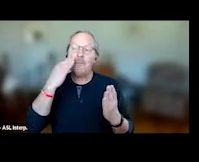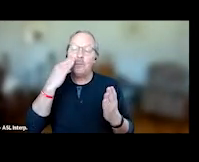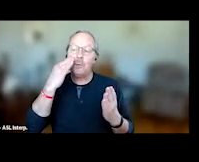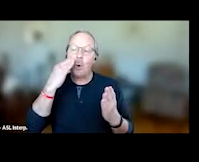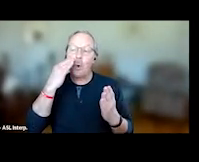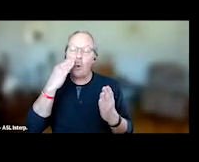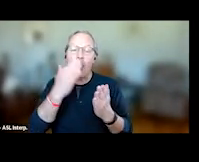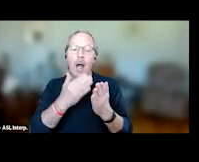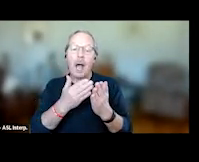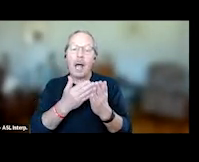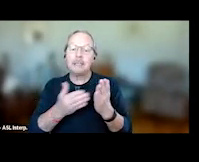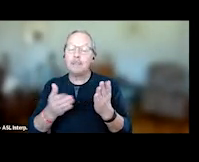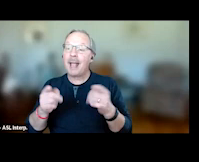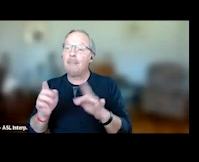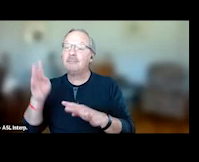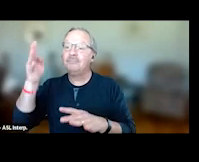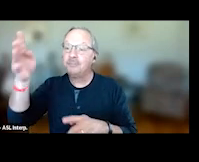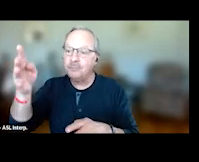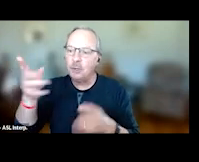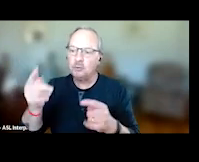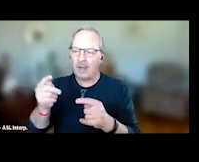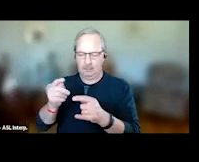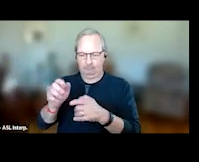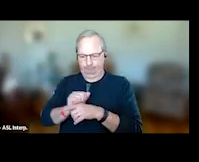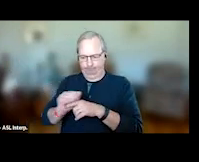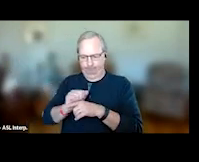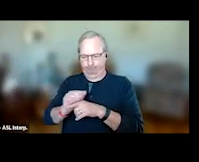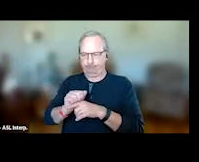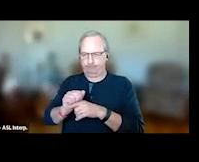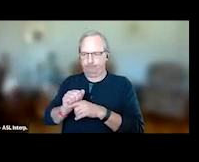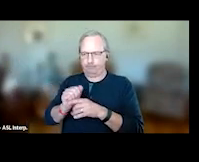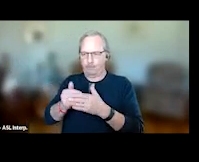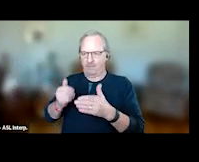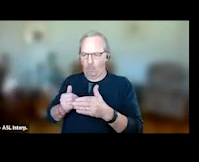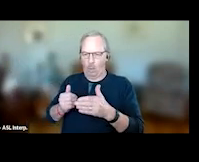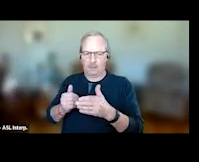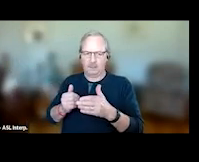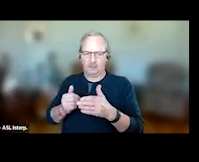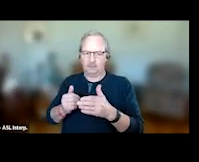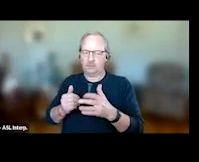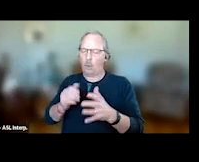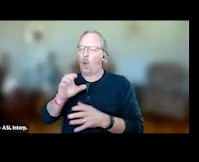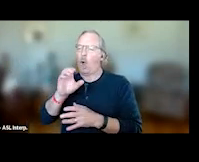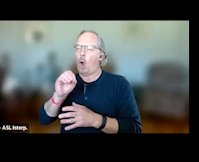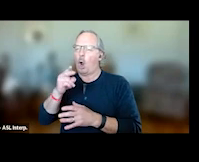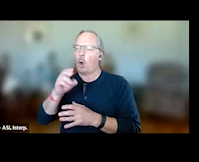be difficult, try to rehearse in advance, and set up what types of coping skills you might use so that you can cope with it afterwards.